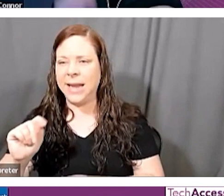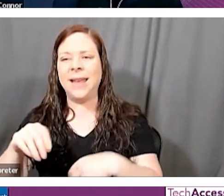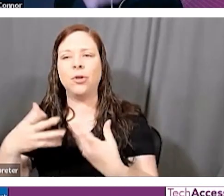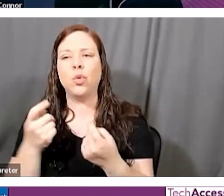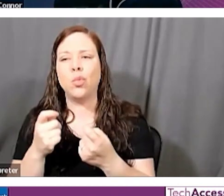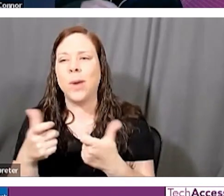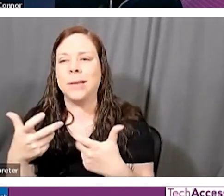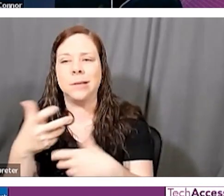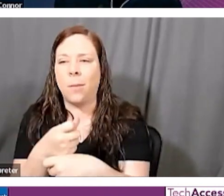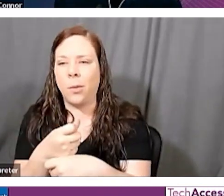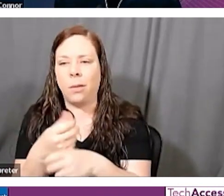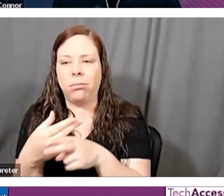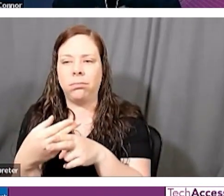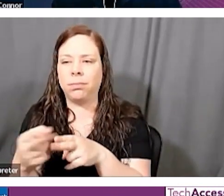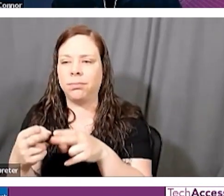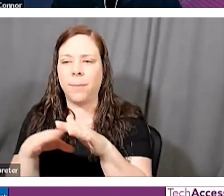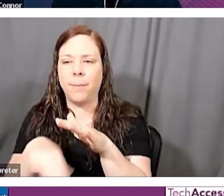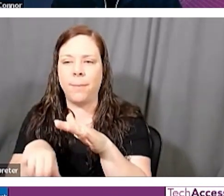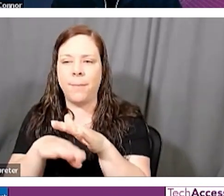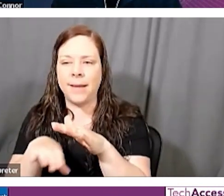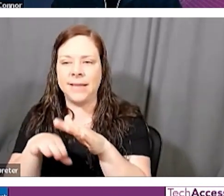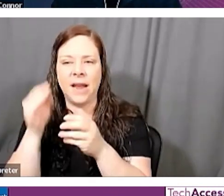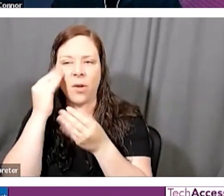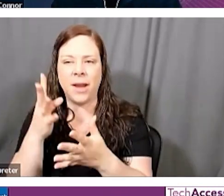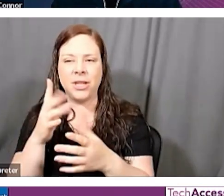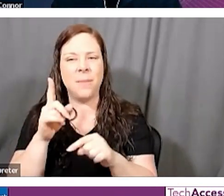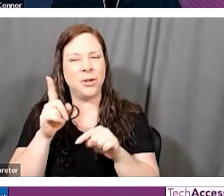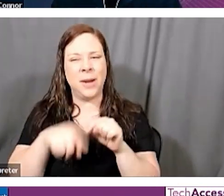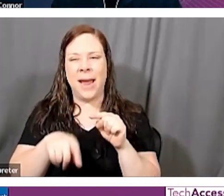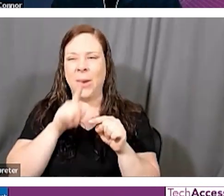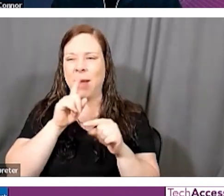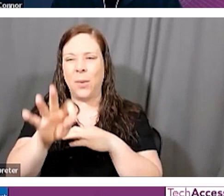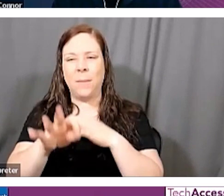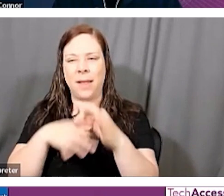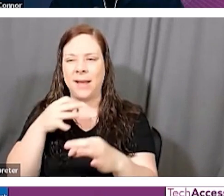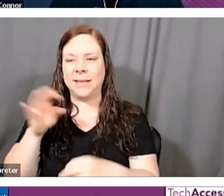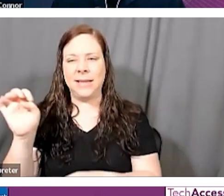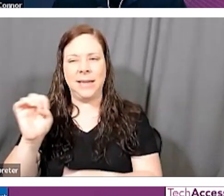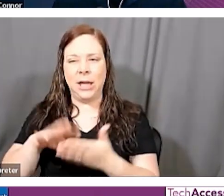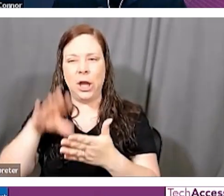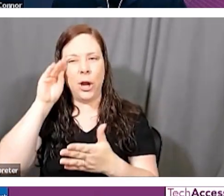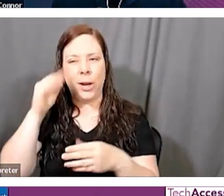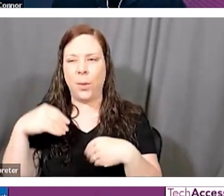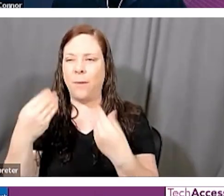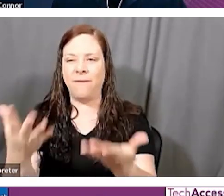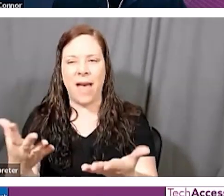But I don't think at all we're anywhere near replacing the work of the e-learning that we're providing to our teams and that we're building on a regular basis.